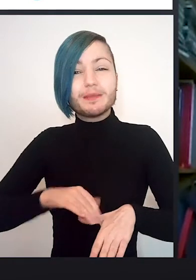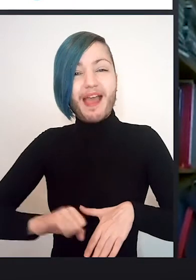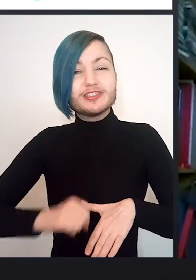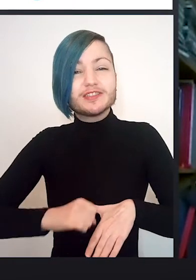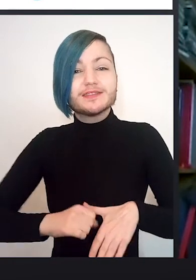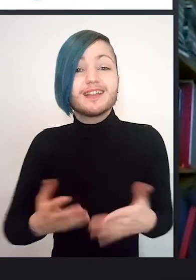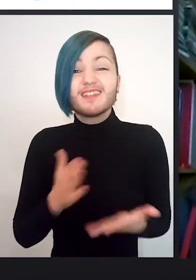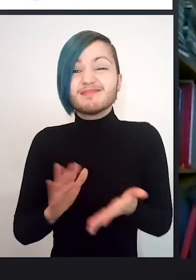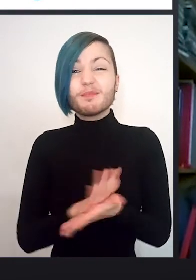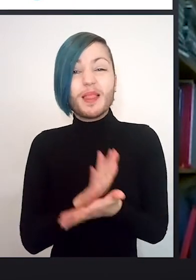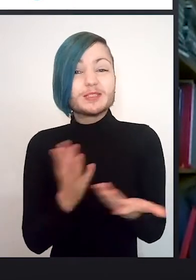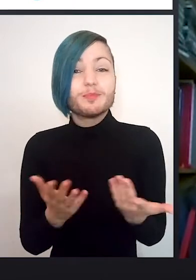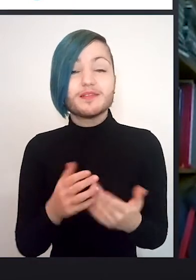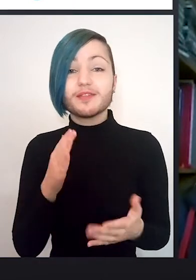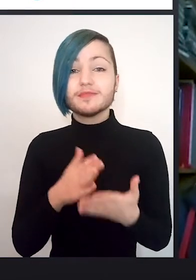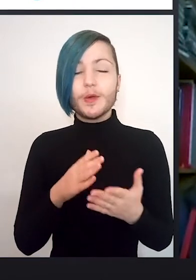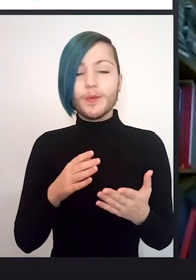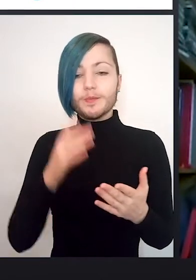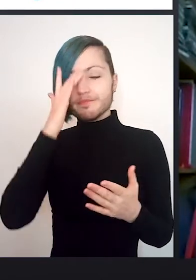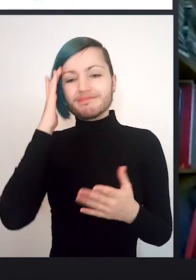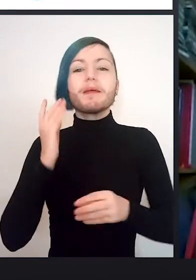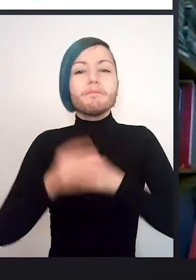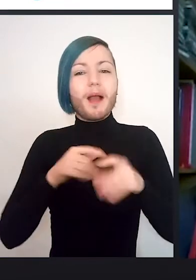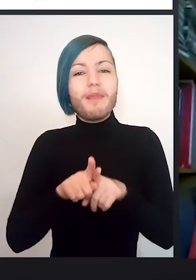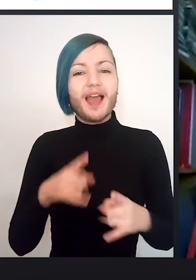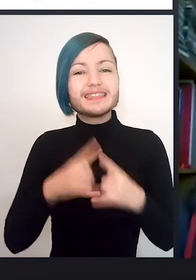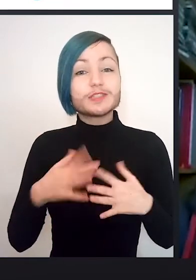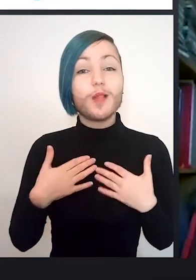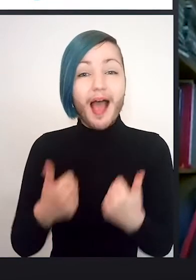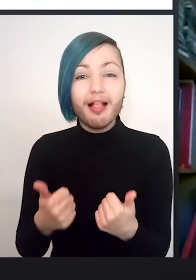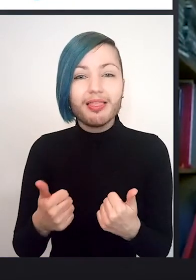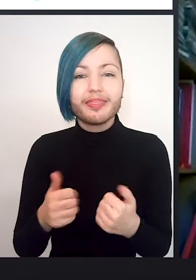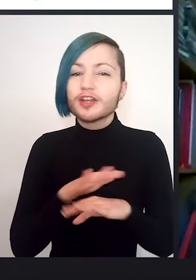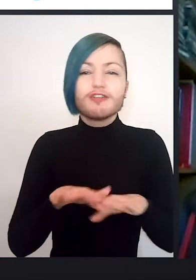And then it's pleasurable. It turns into sexual health as opposed to maintenance.